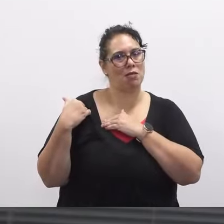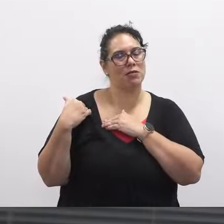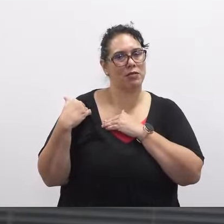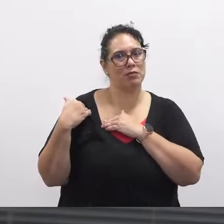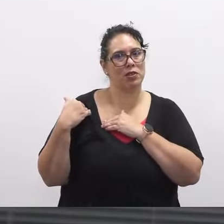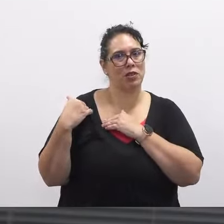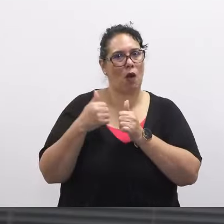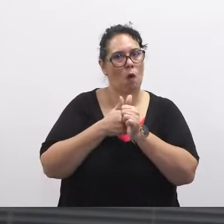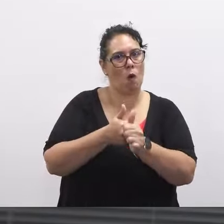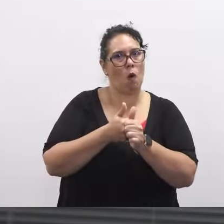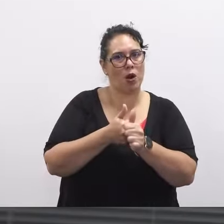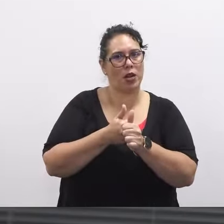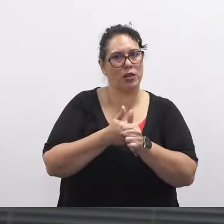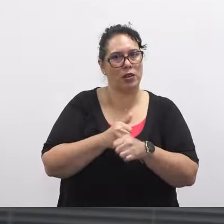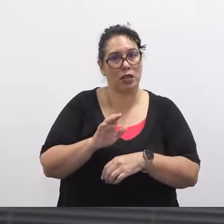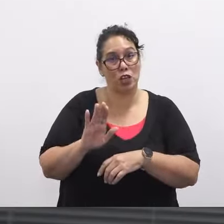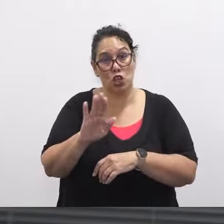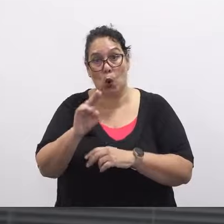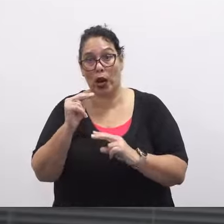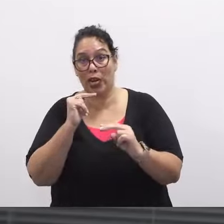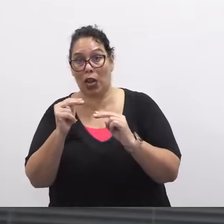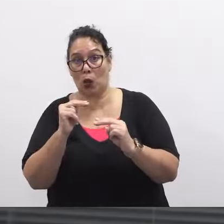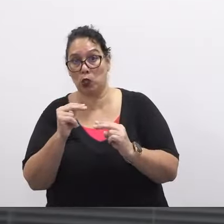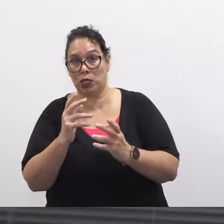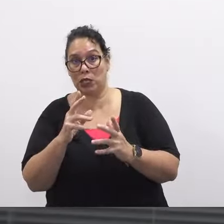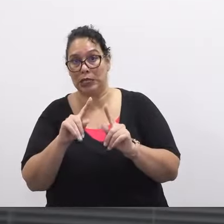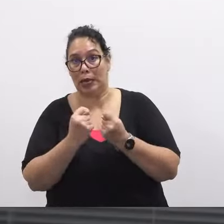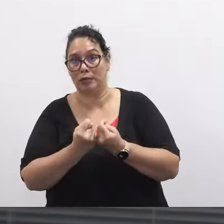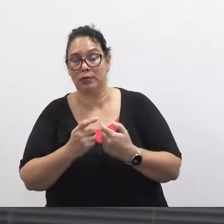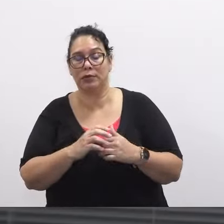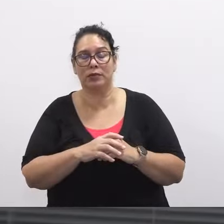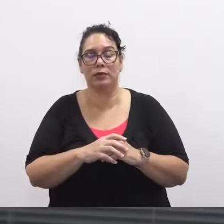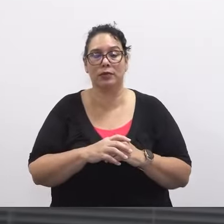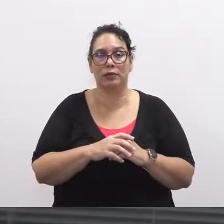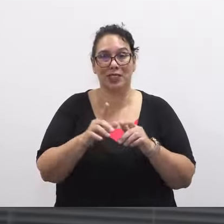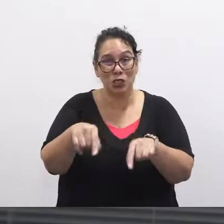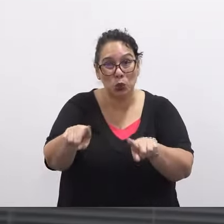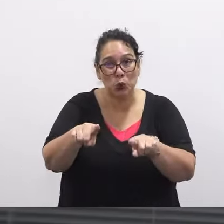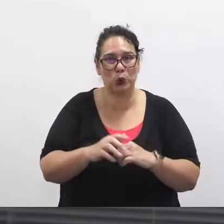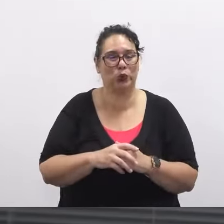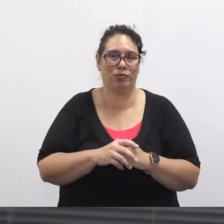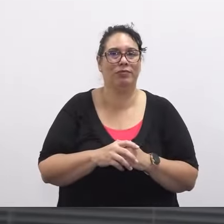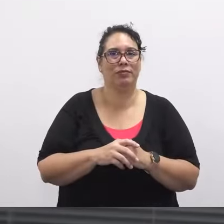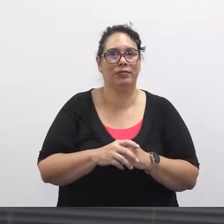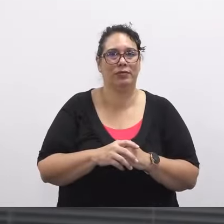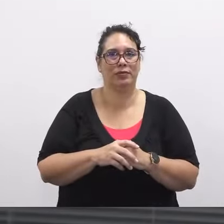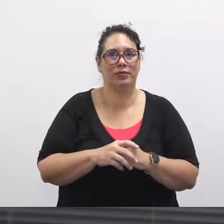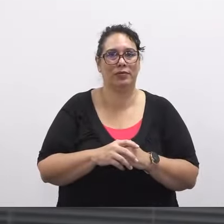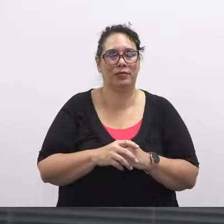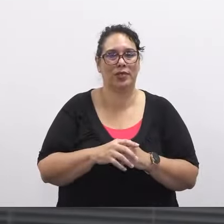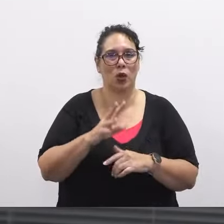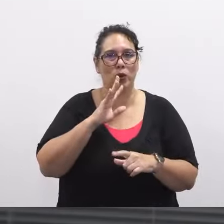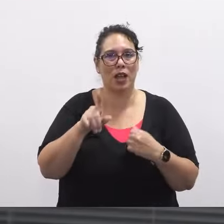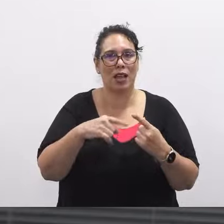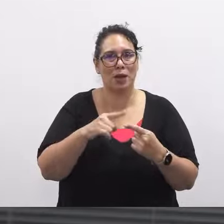according to your negotiations team is you guys. We're talking about the people up there.